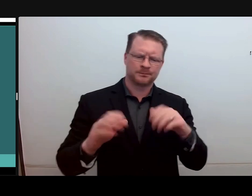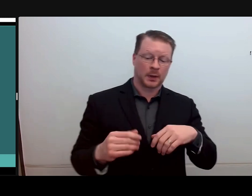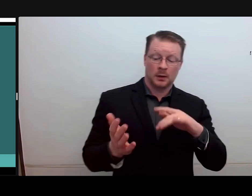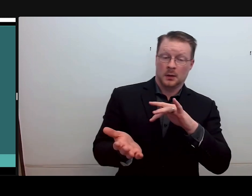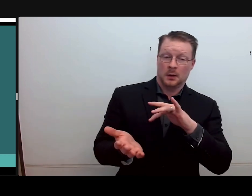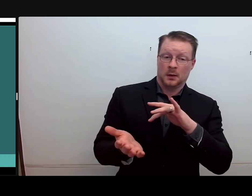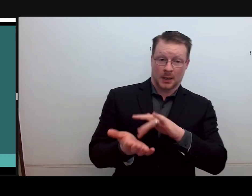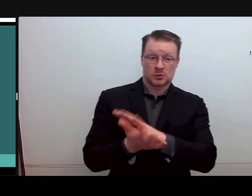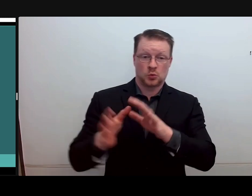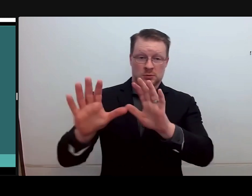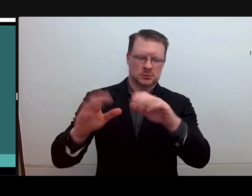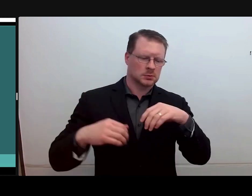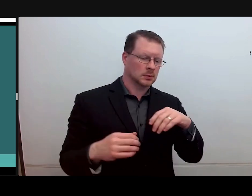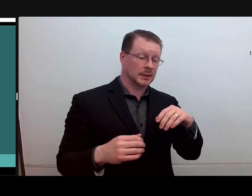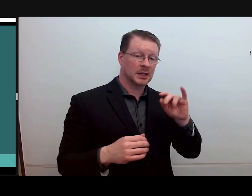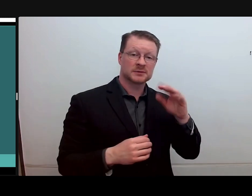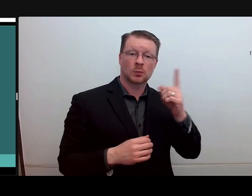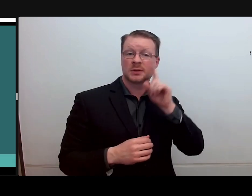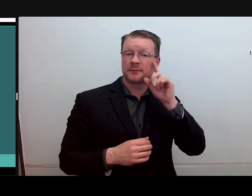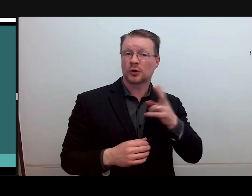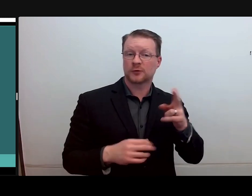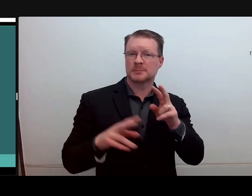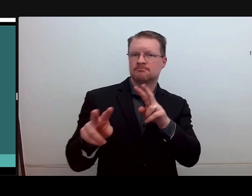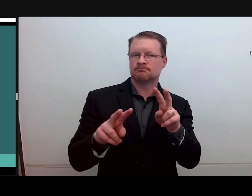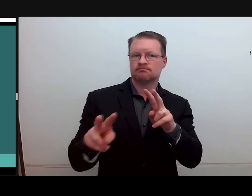So looking at med school, if someone is deaf or hard